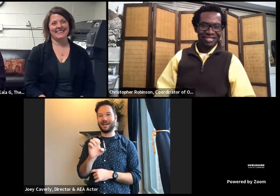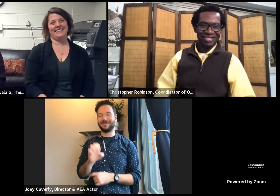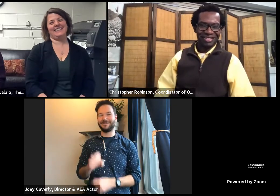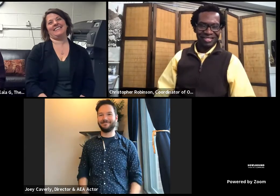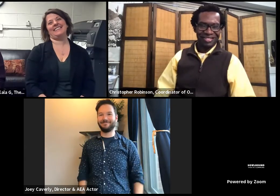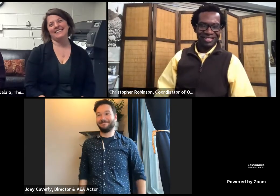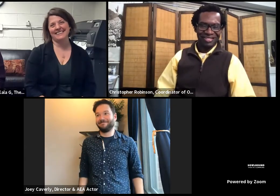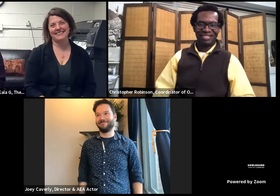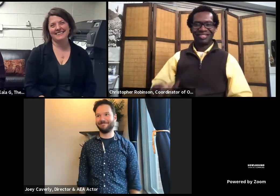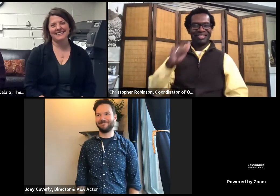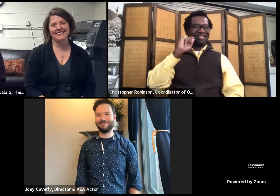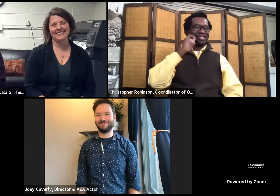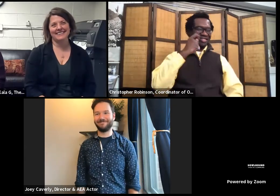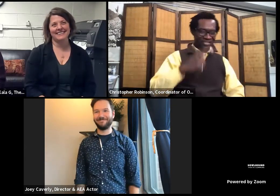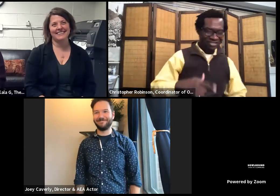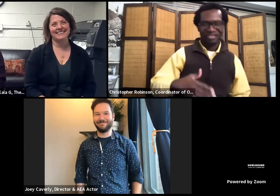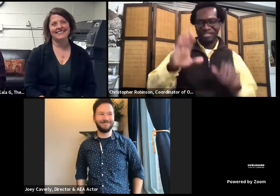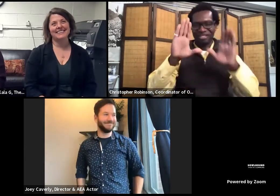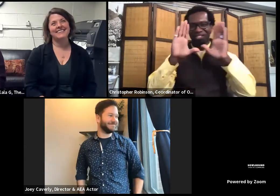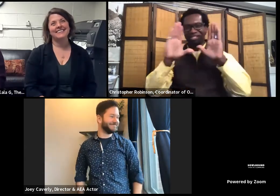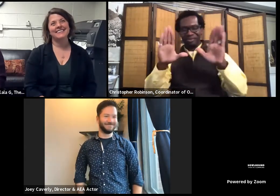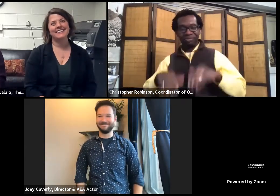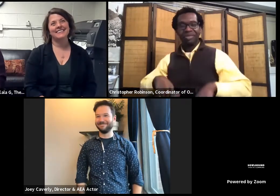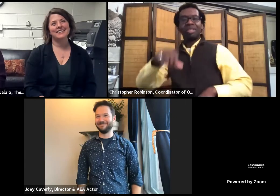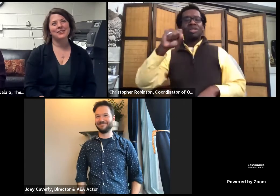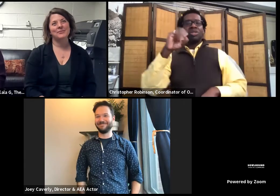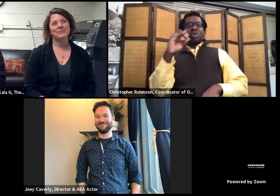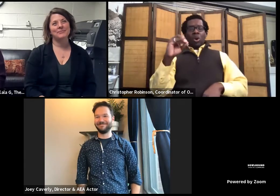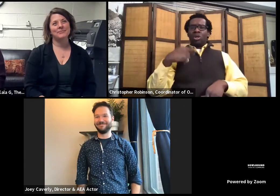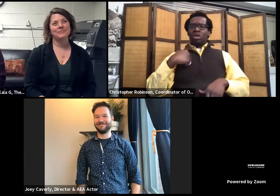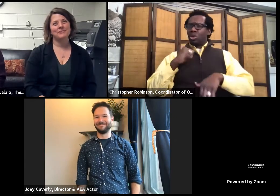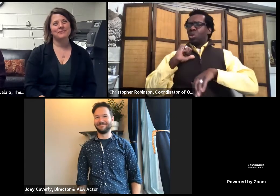Master of all trades. Great, wonderful.